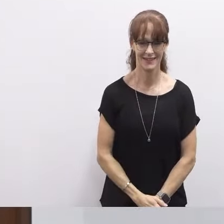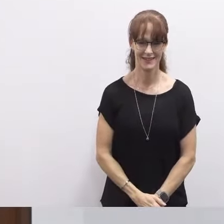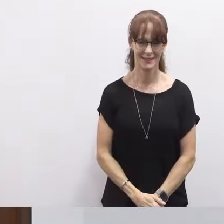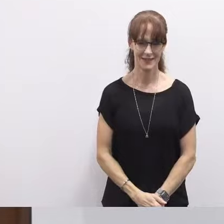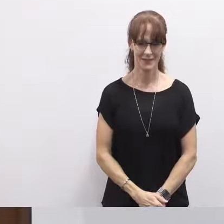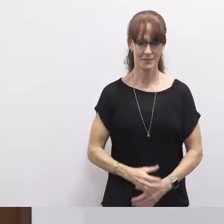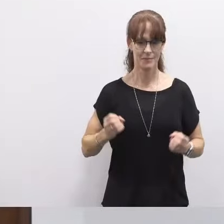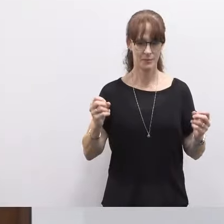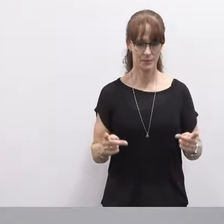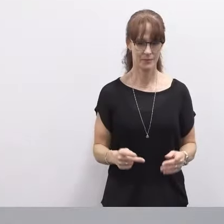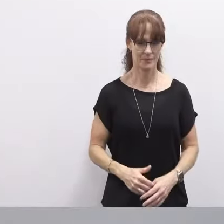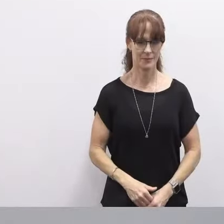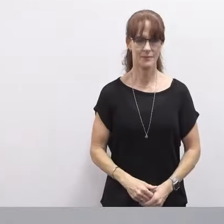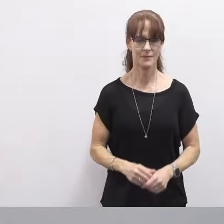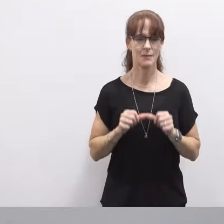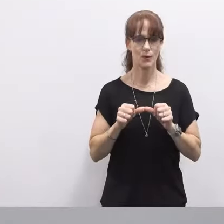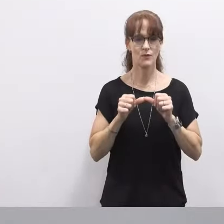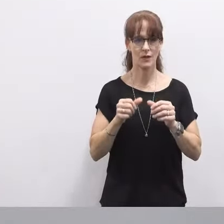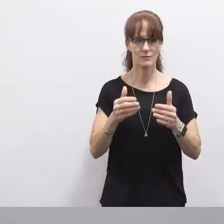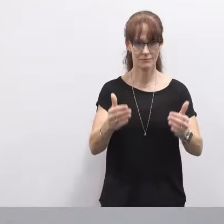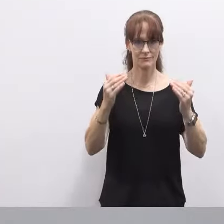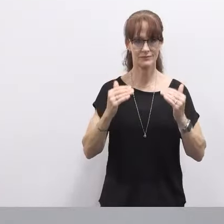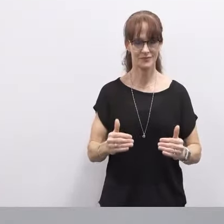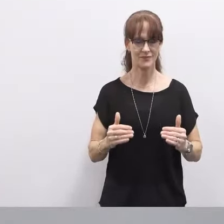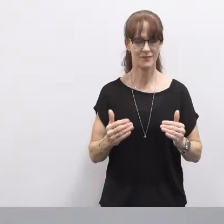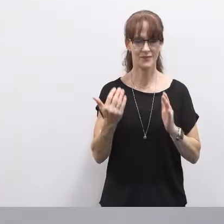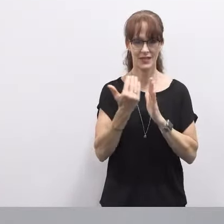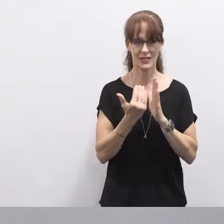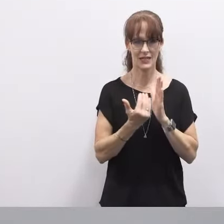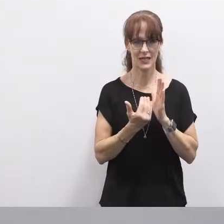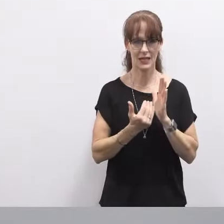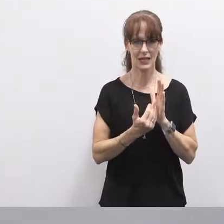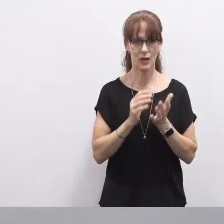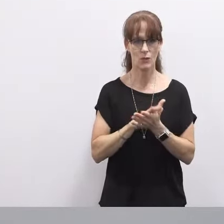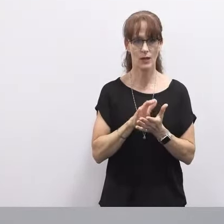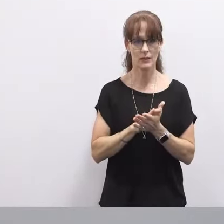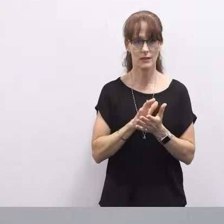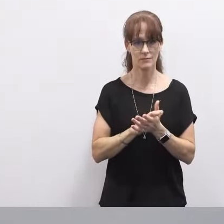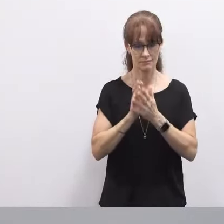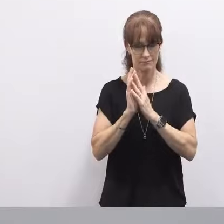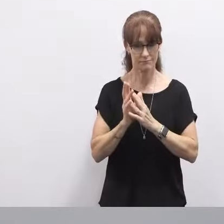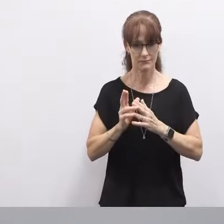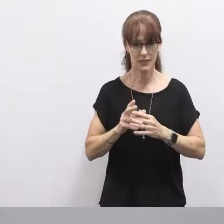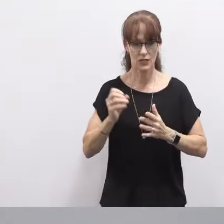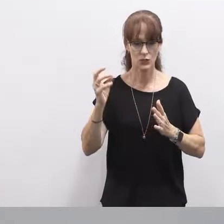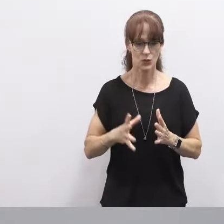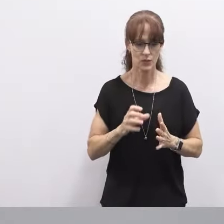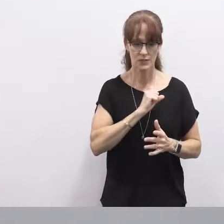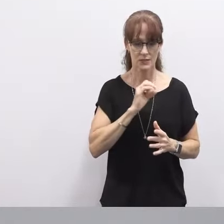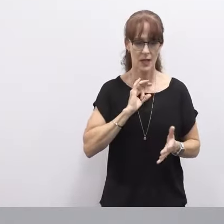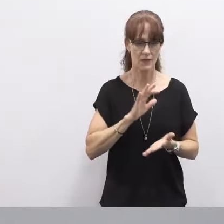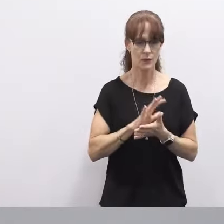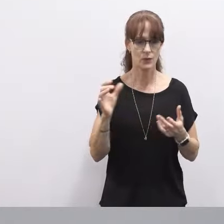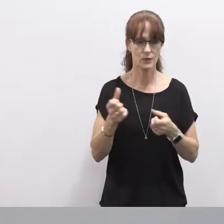Okay, we're moving on to our next agenda item. So we have recognitions and acknowledgement student staff and school celebrations.